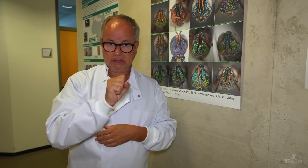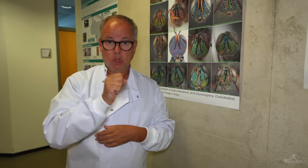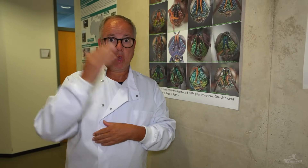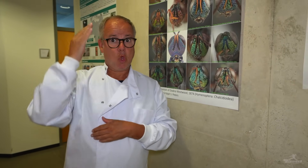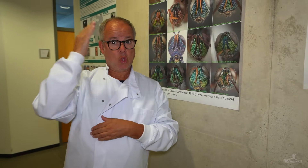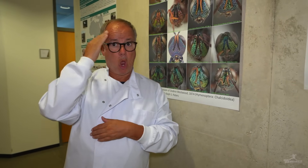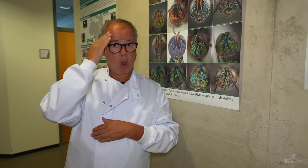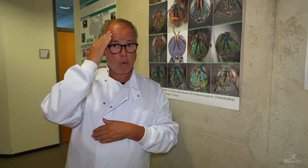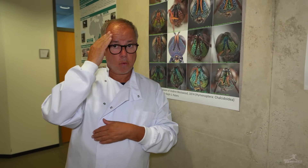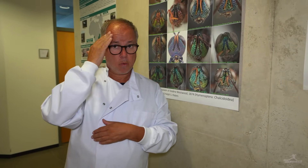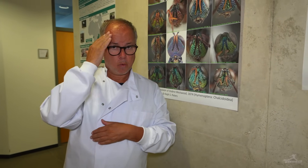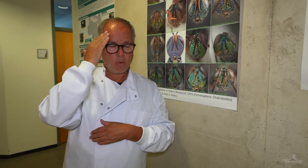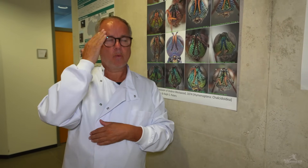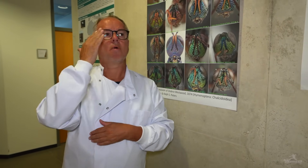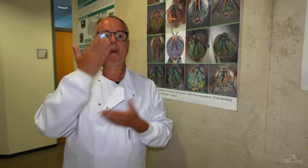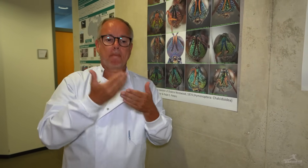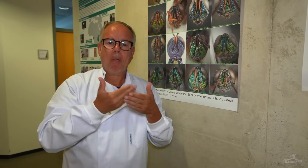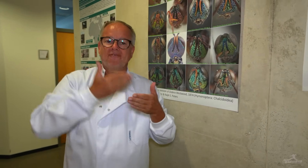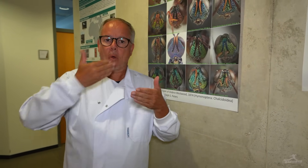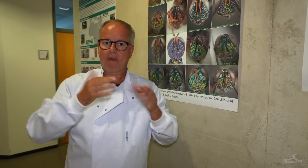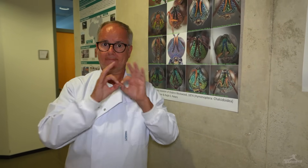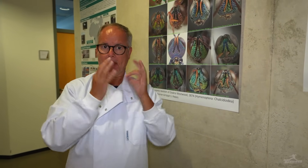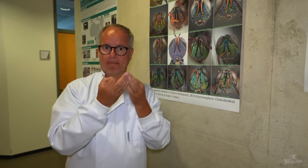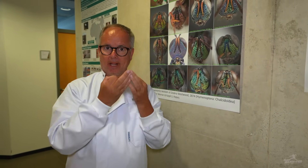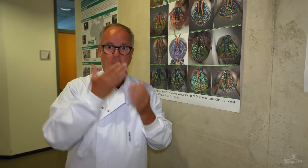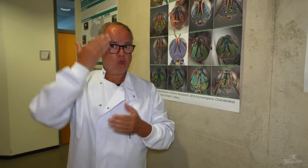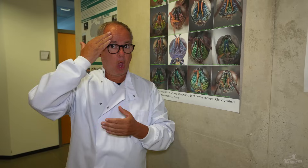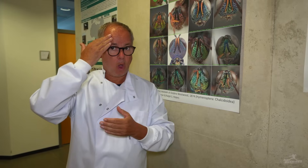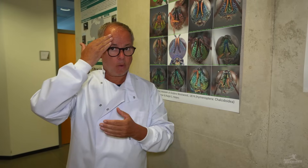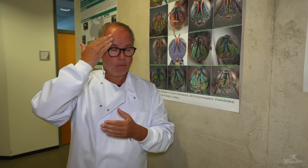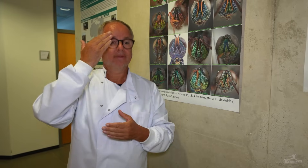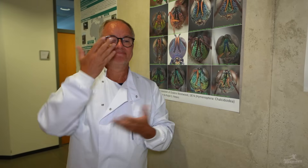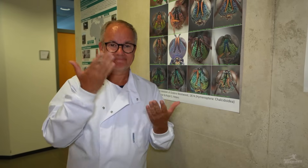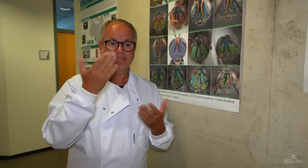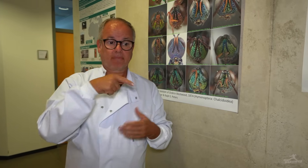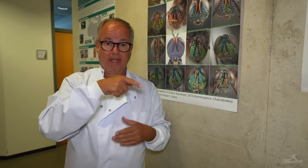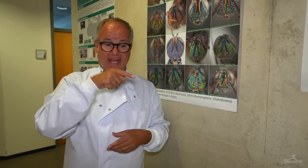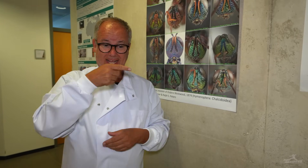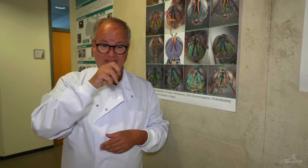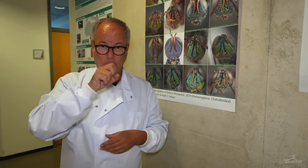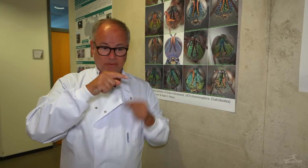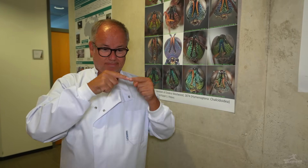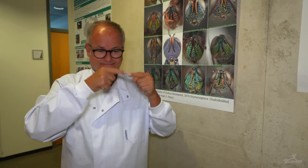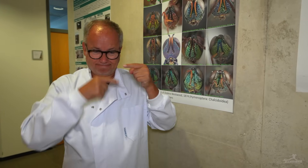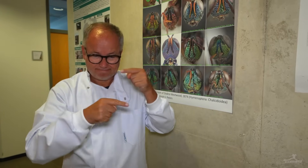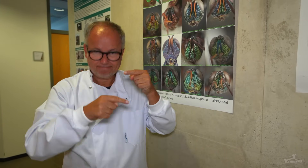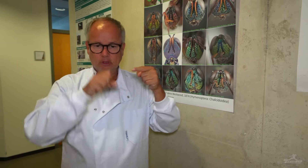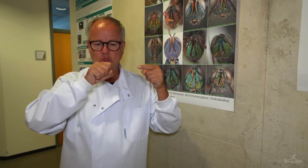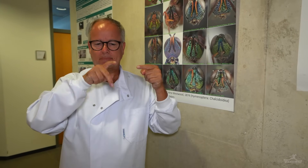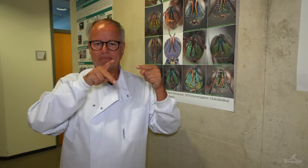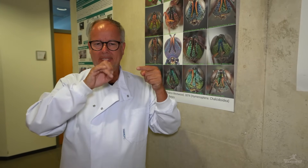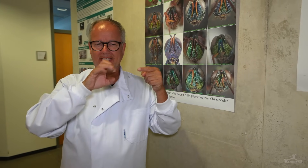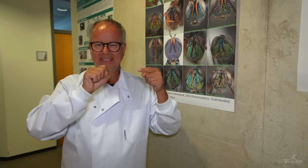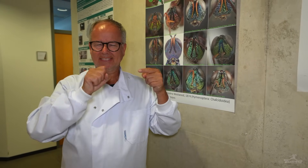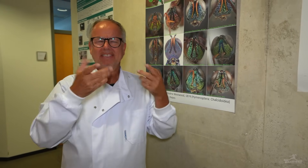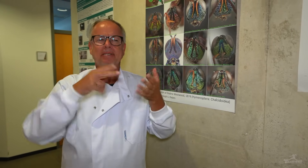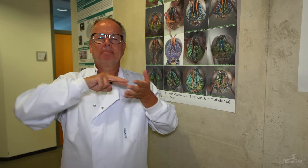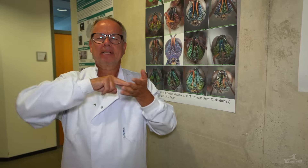First we identify the family, then the genus, then the species.